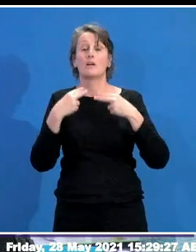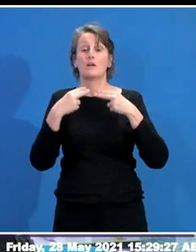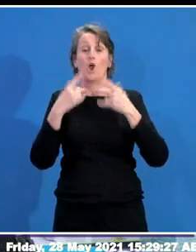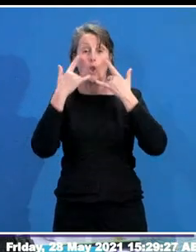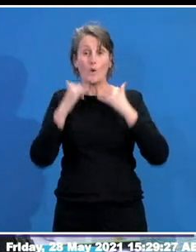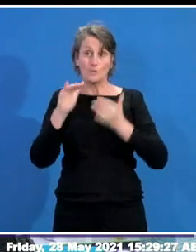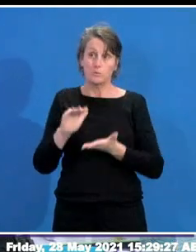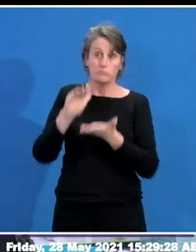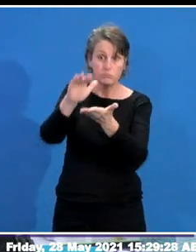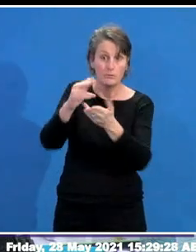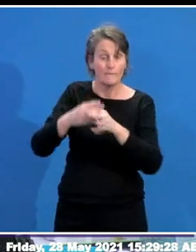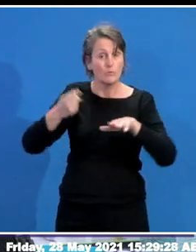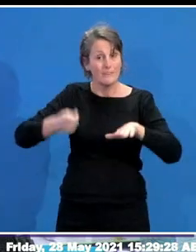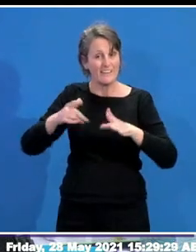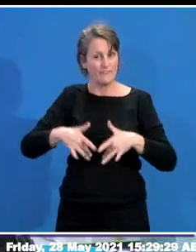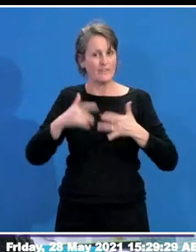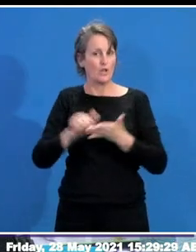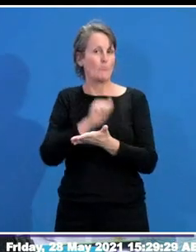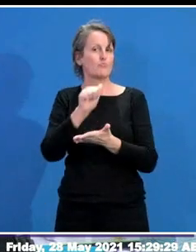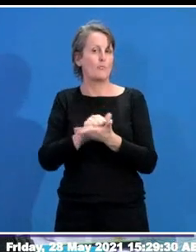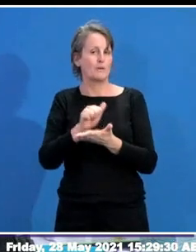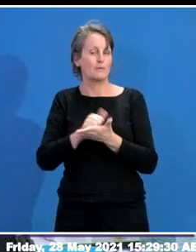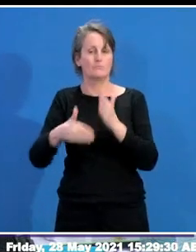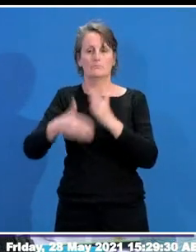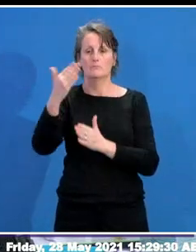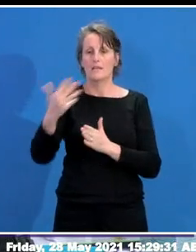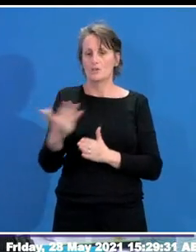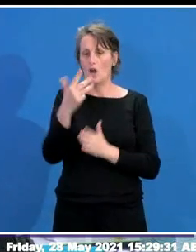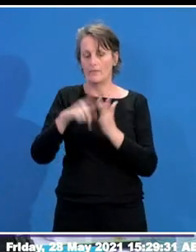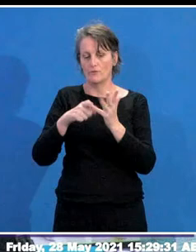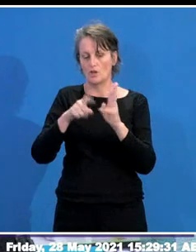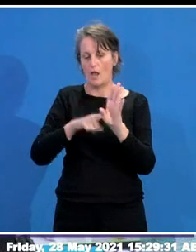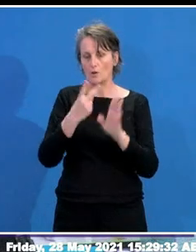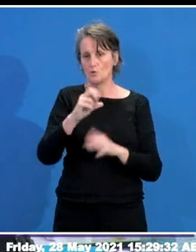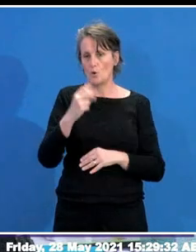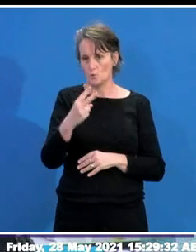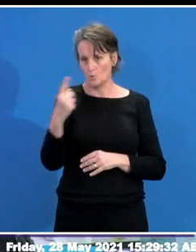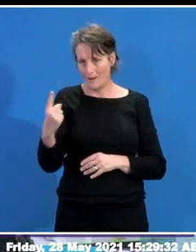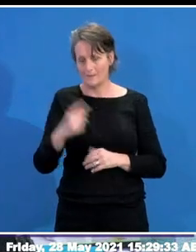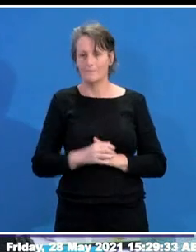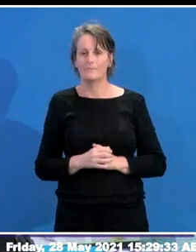which she considers appropriate in chambers by 9 July 2021.